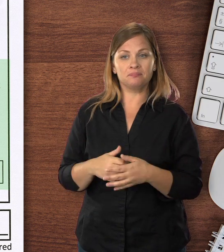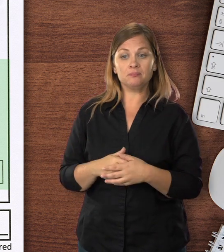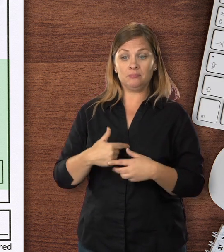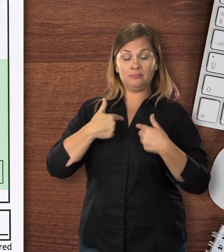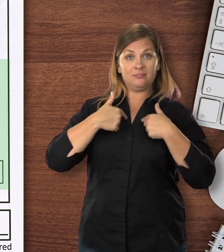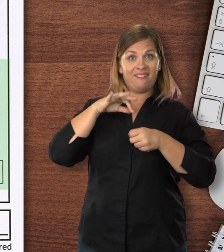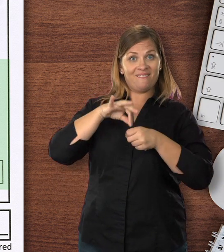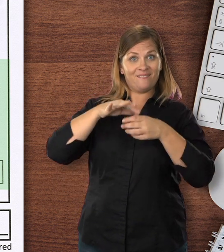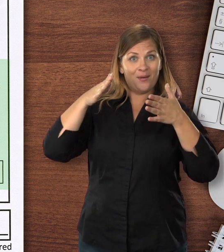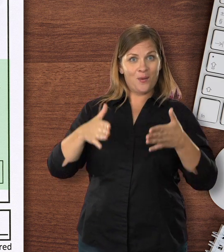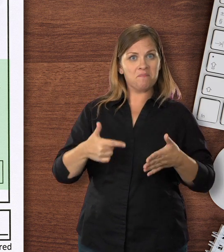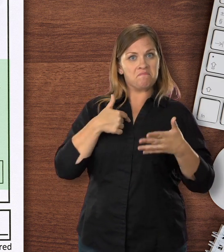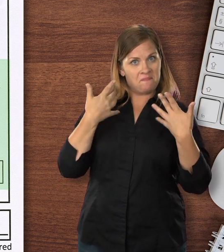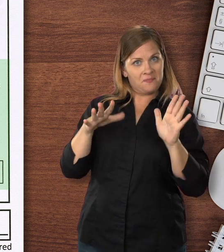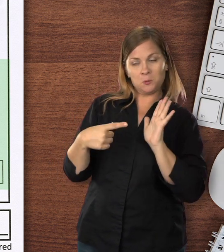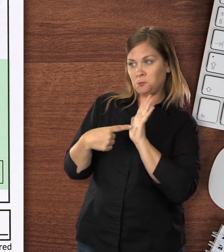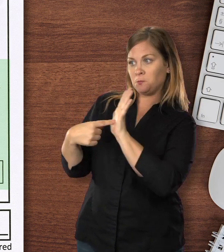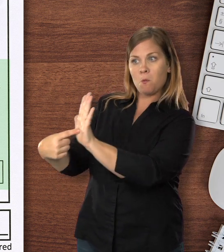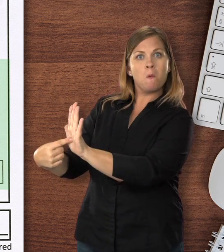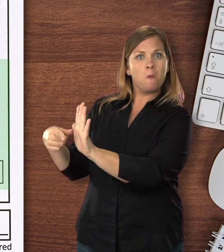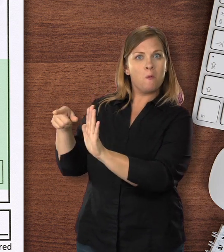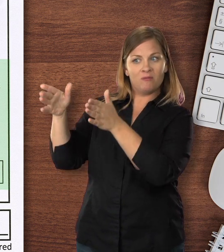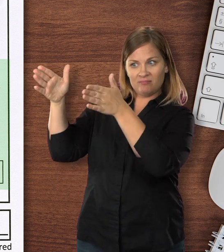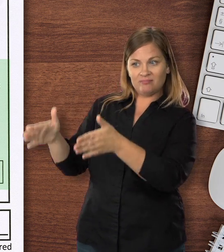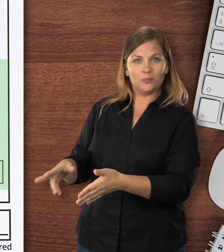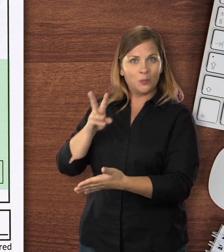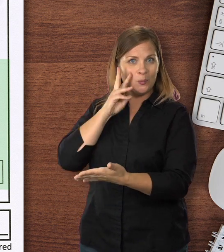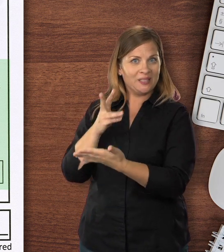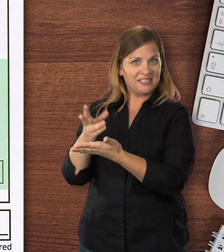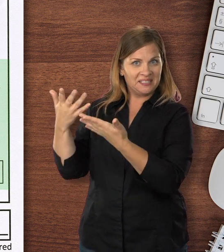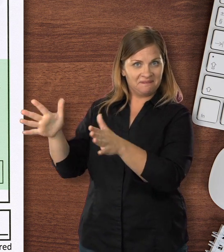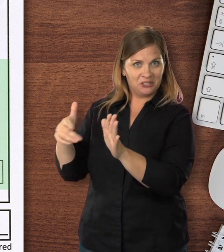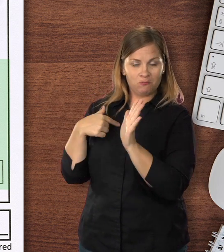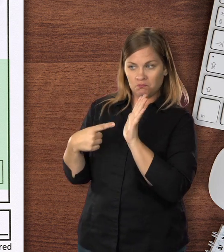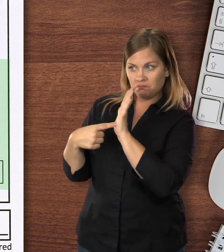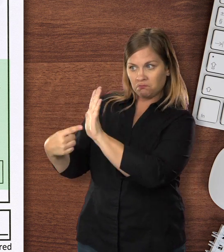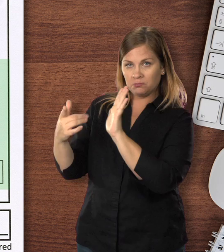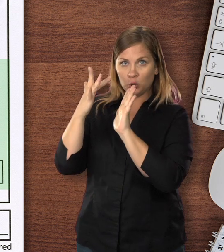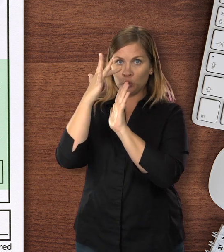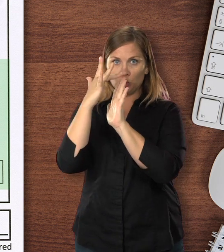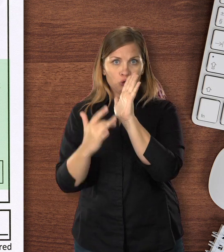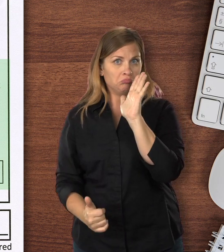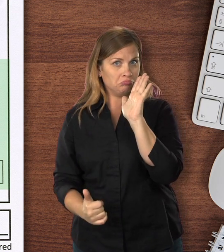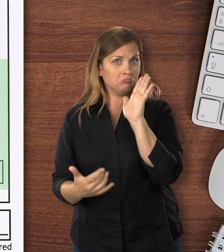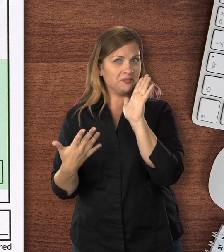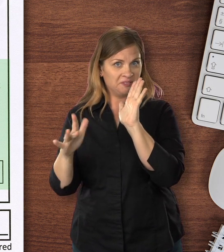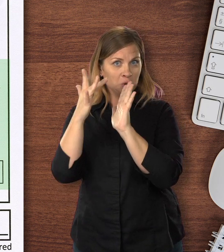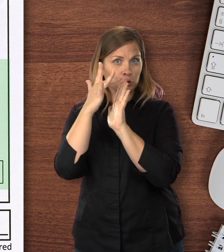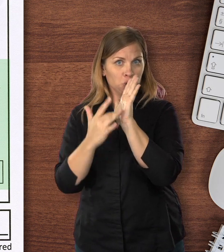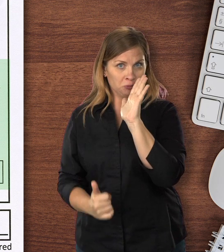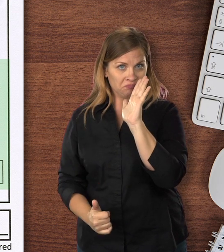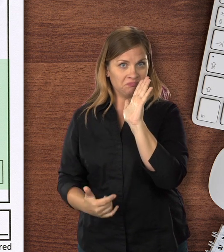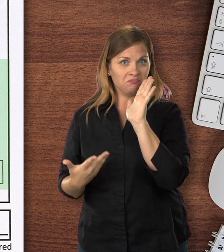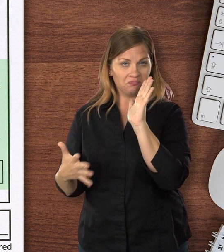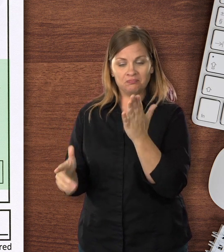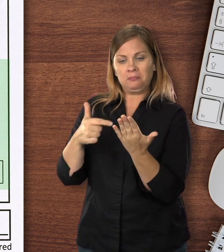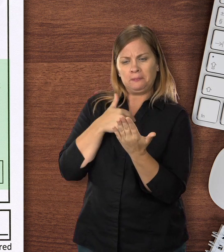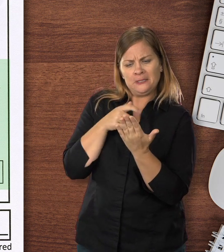the voter showed me the blank ballots before voting;